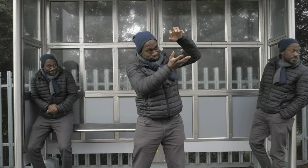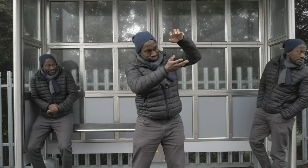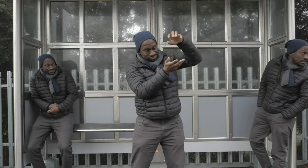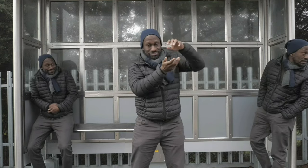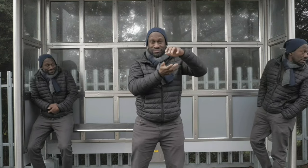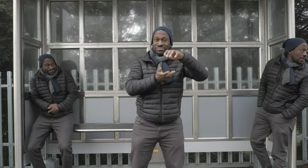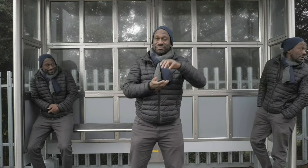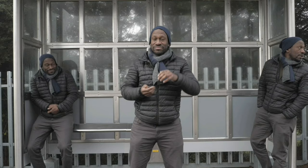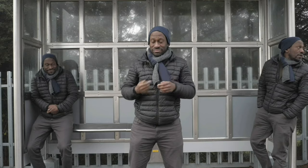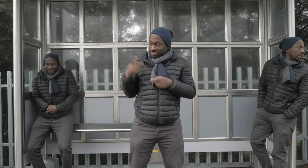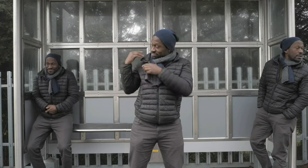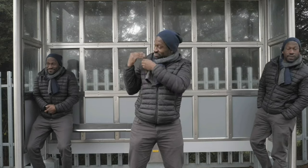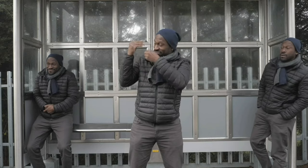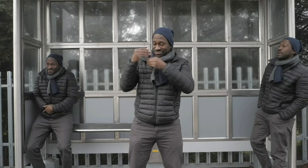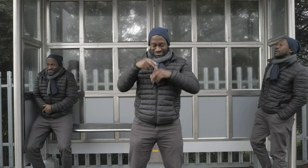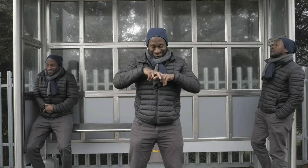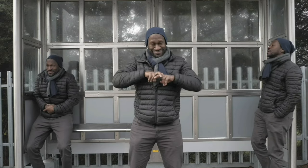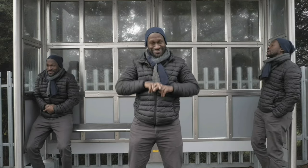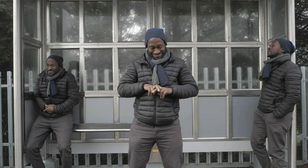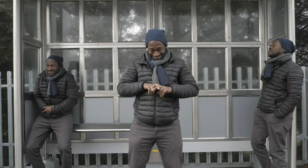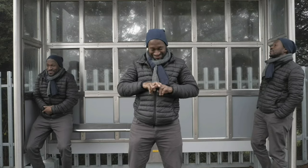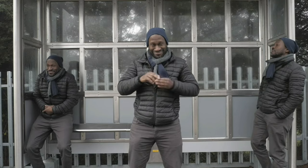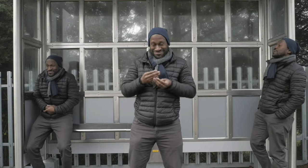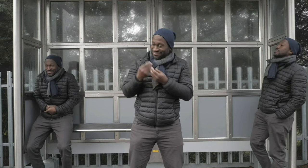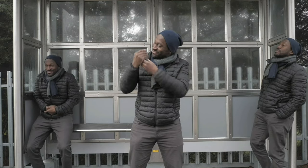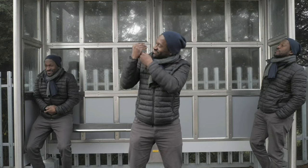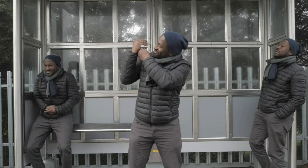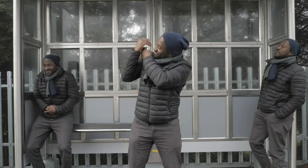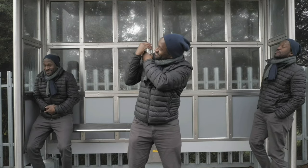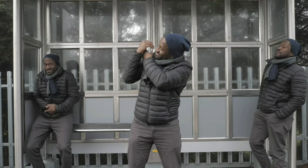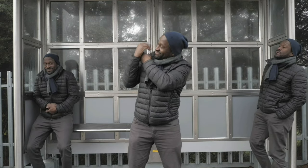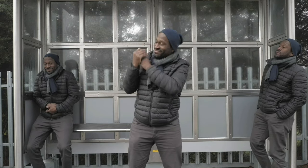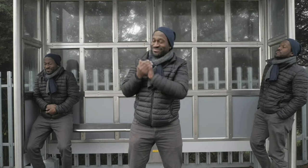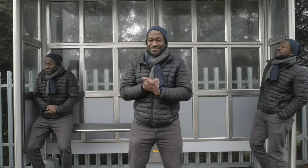Will bring their catches of rods and poles and perches